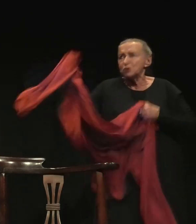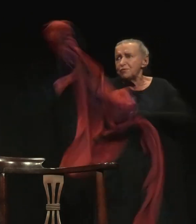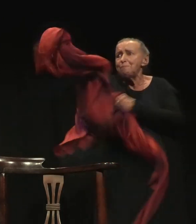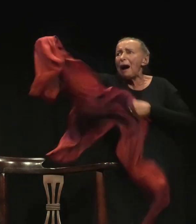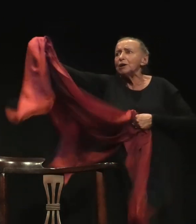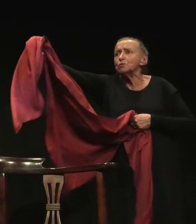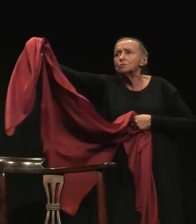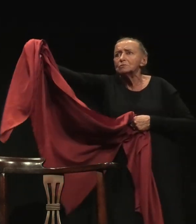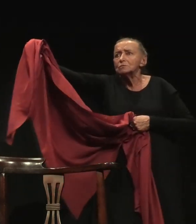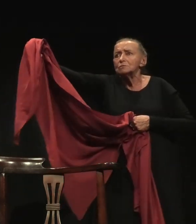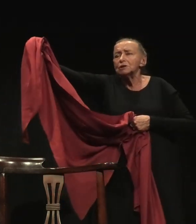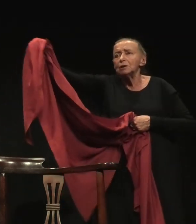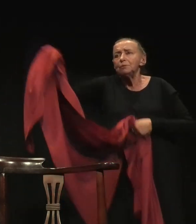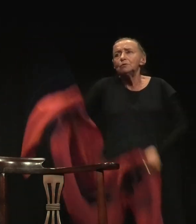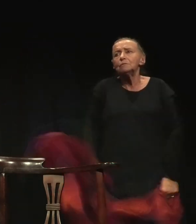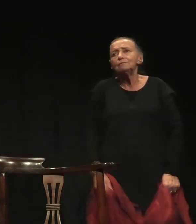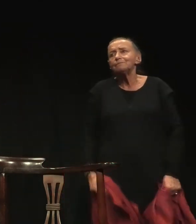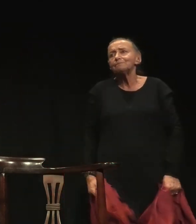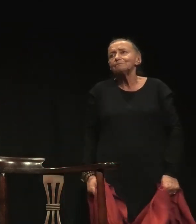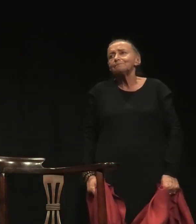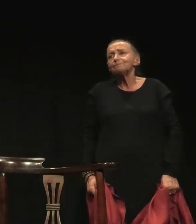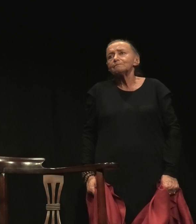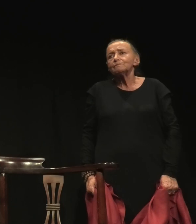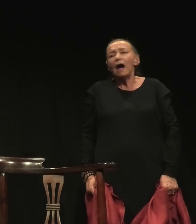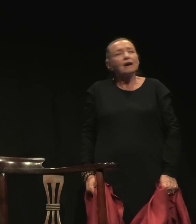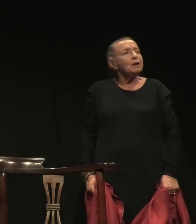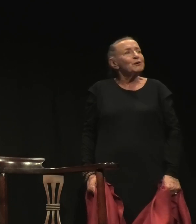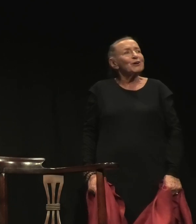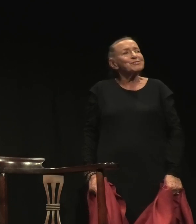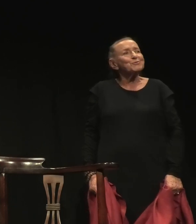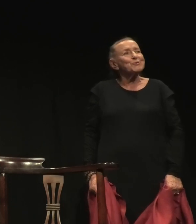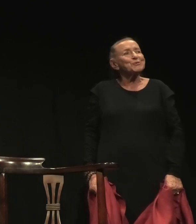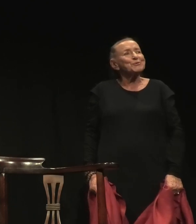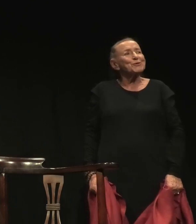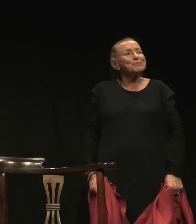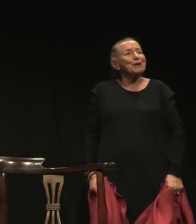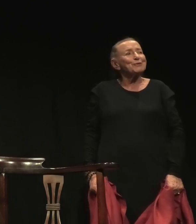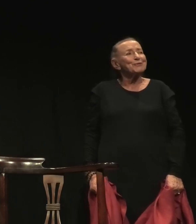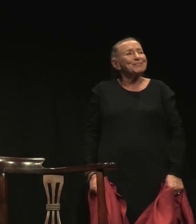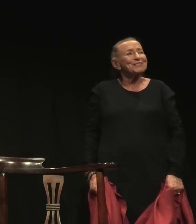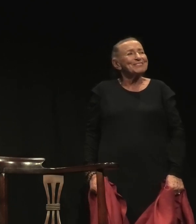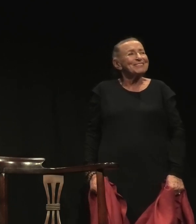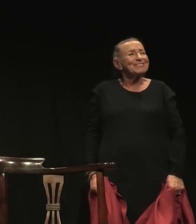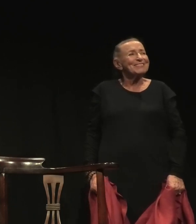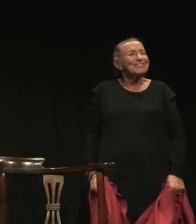took aim, and shot. He missed, but Płut was deafened and black with soot.